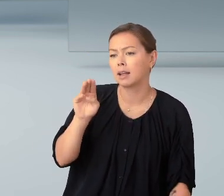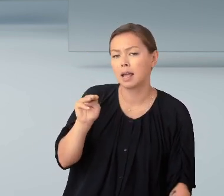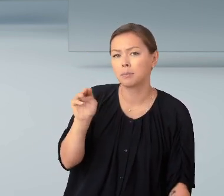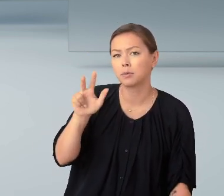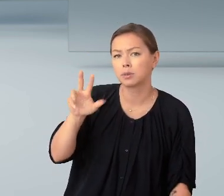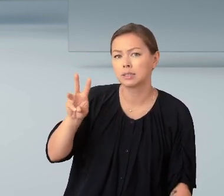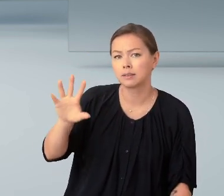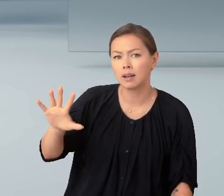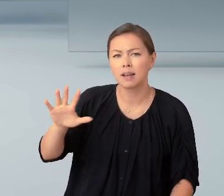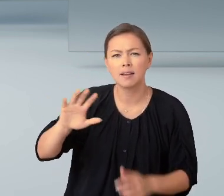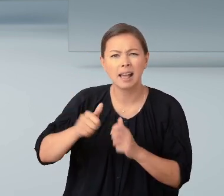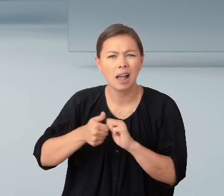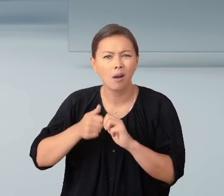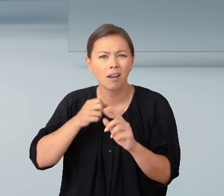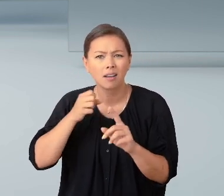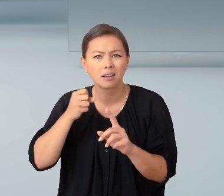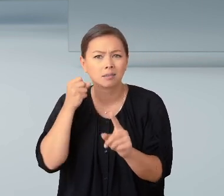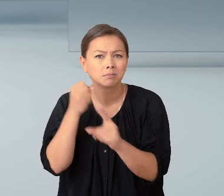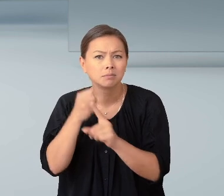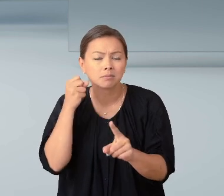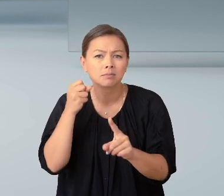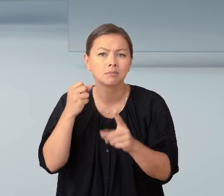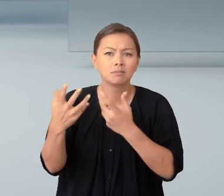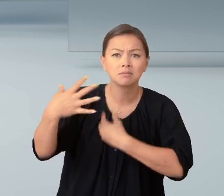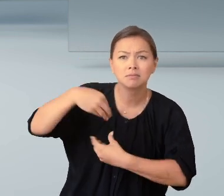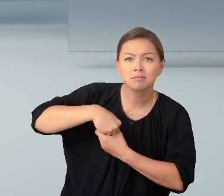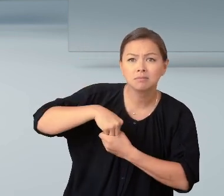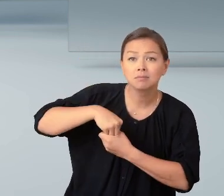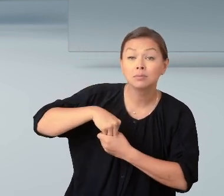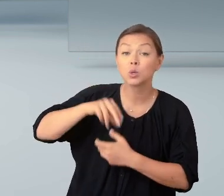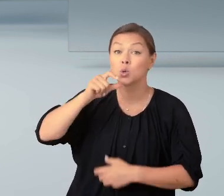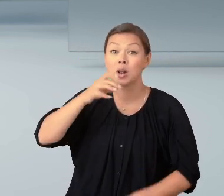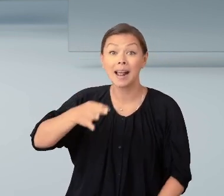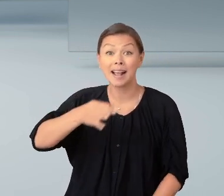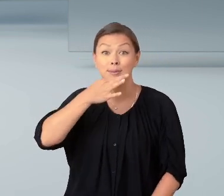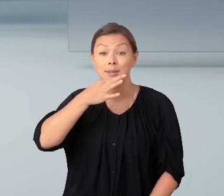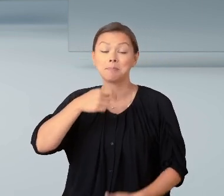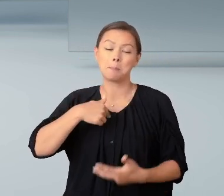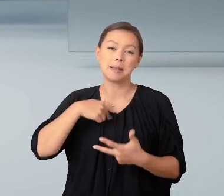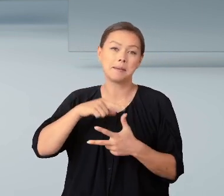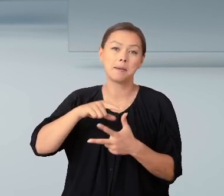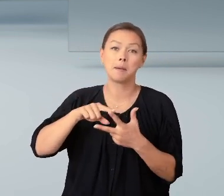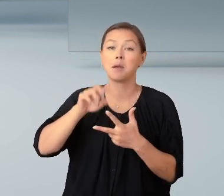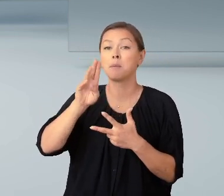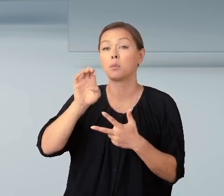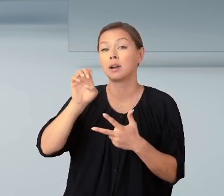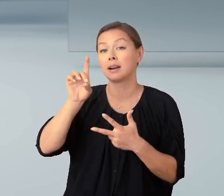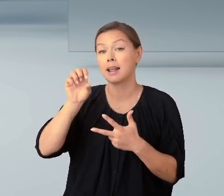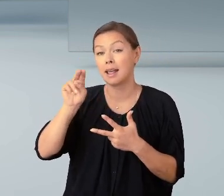business needs. And I guess that expert is me and Brennan and Sanju.